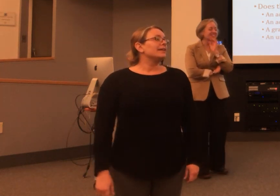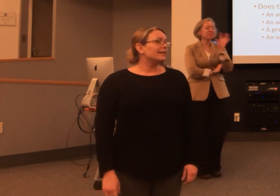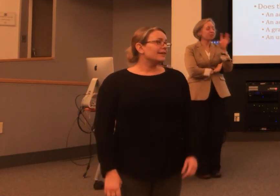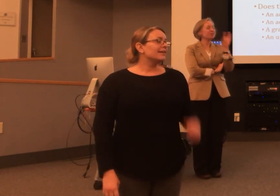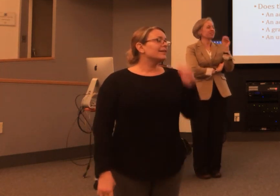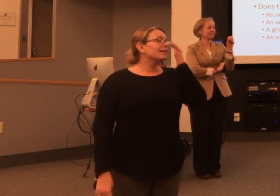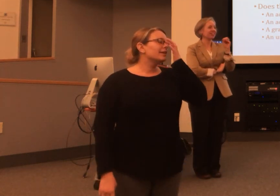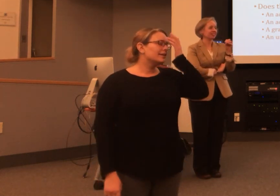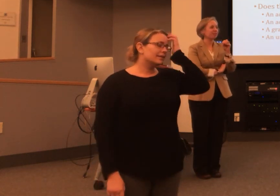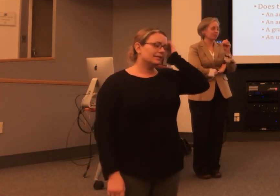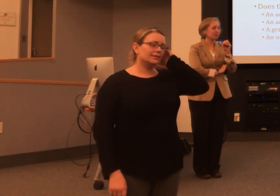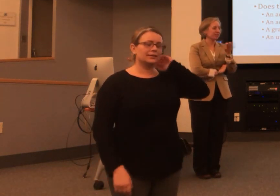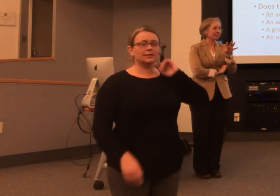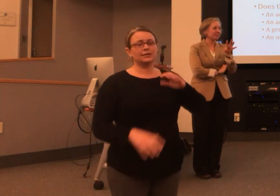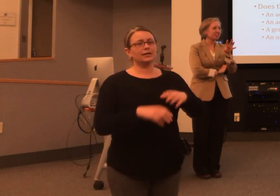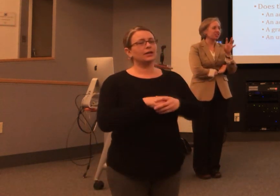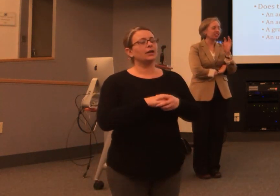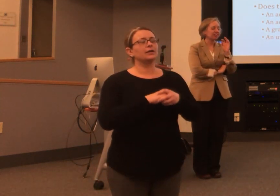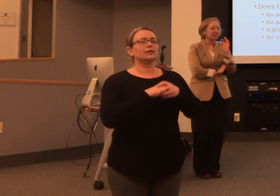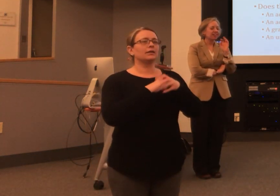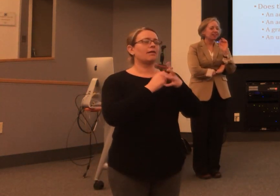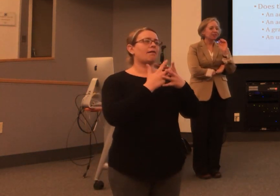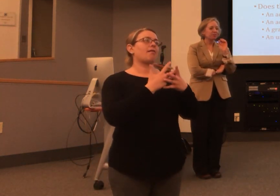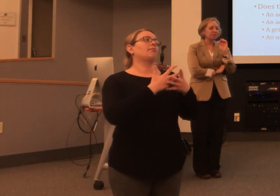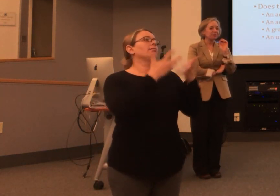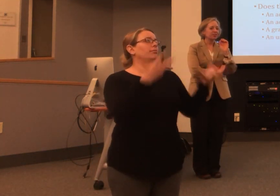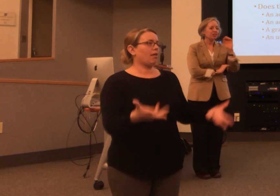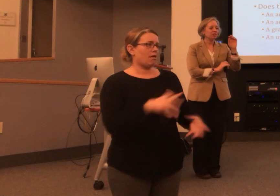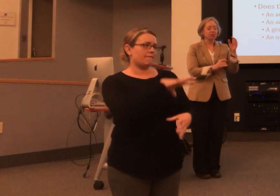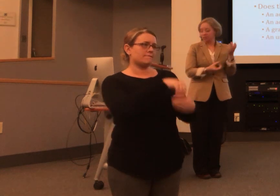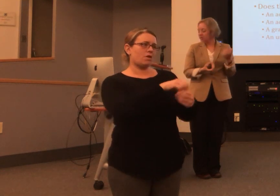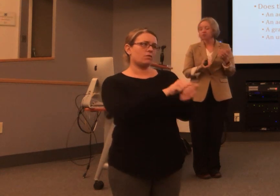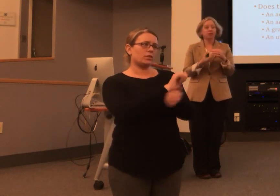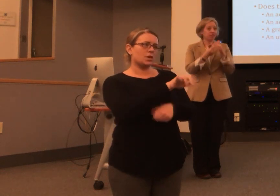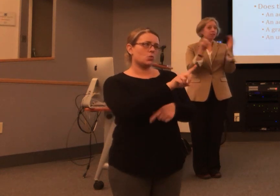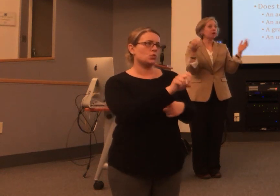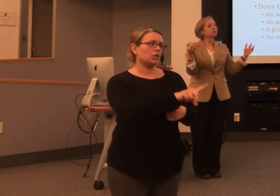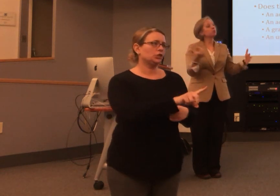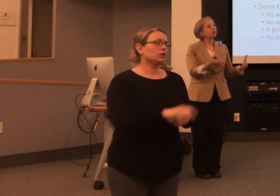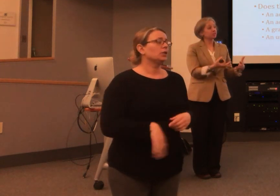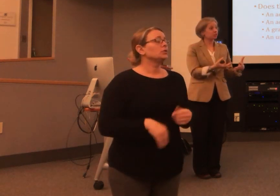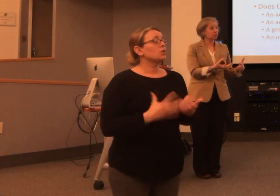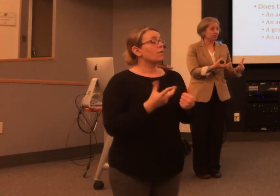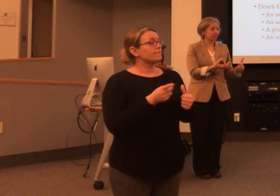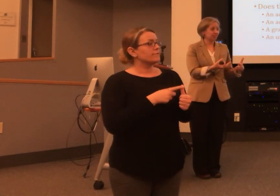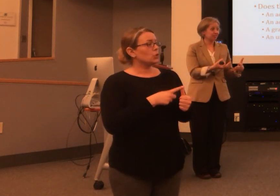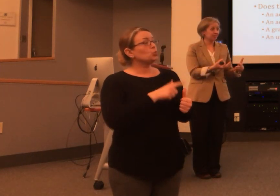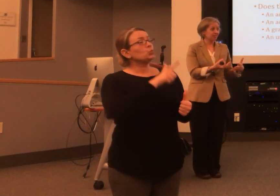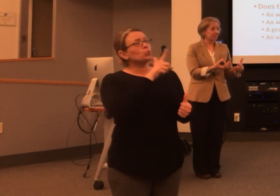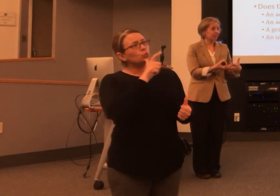It's so much wrapped up in that question. First you wanna think about who else contributing to this?